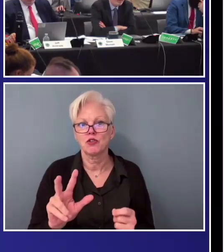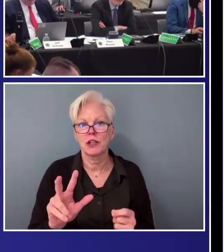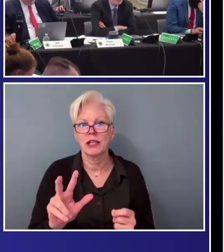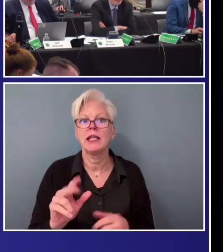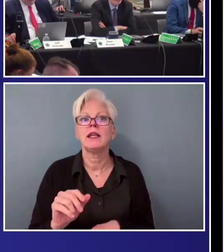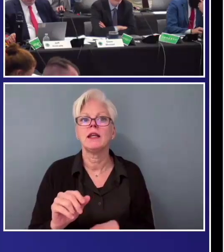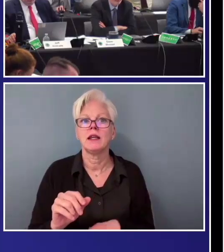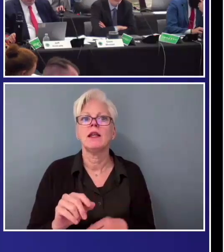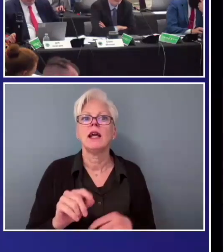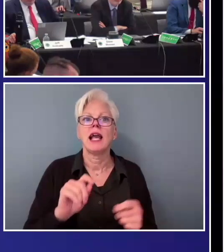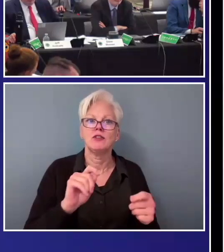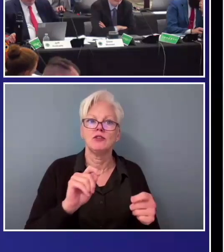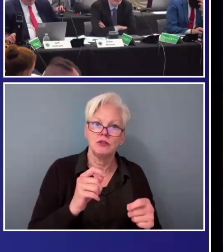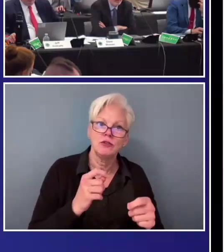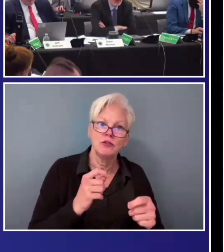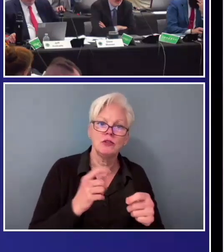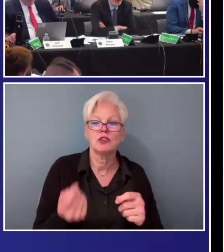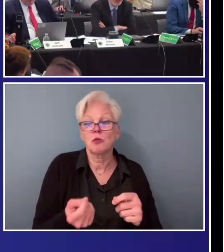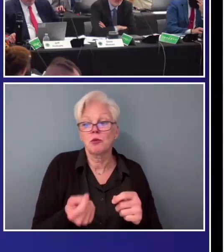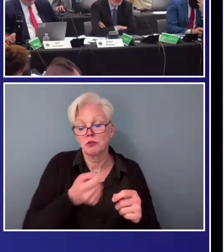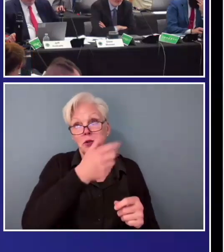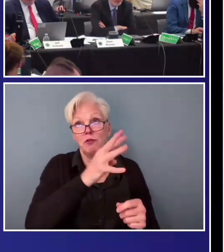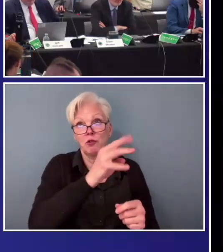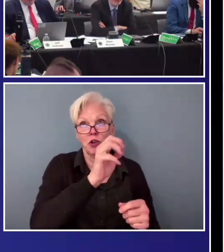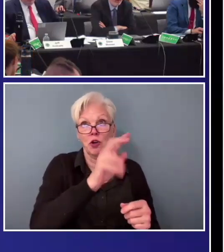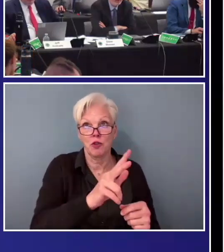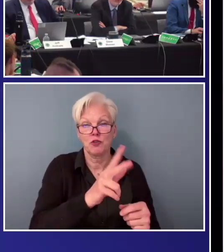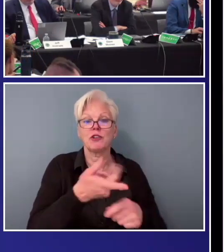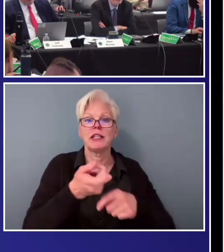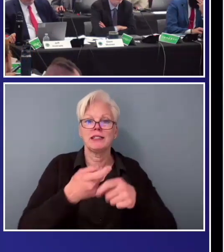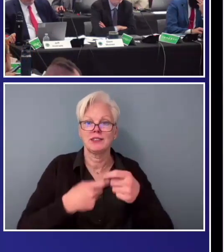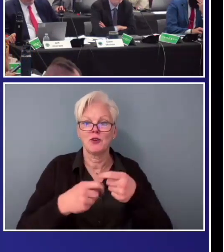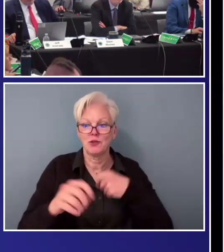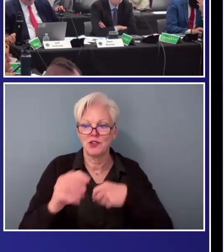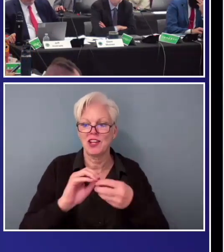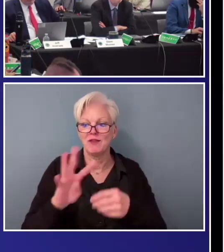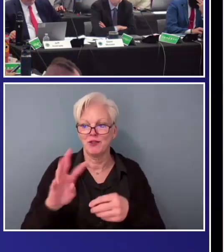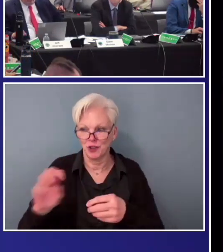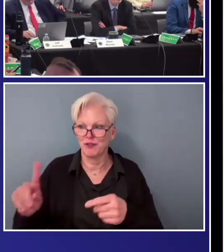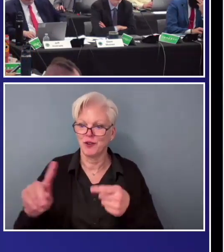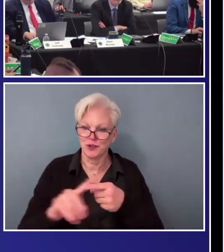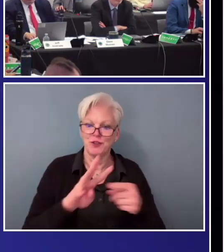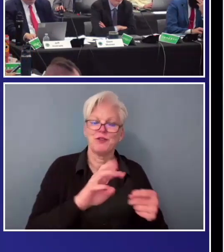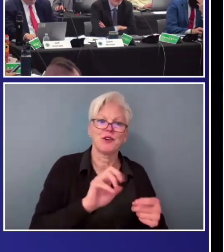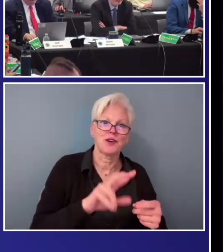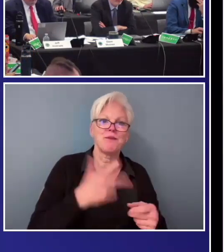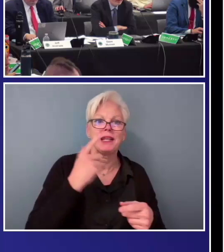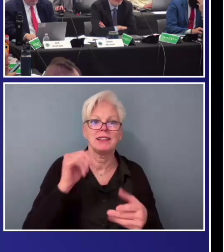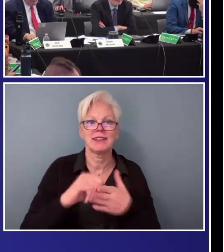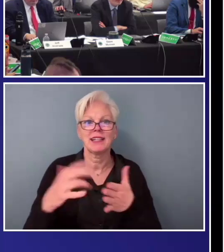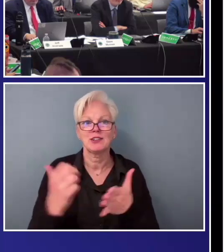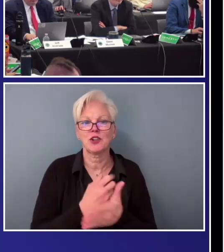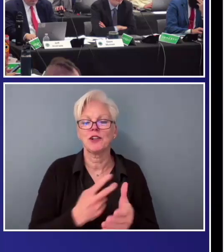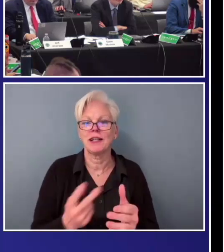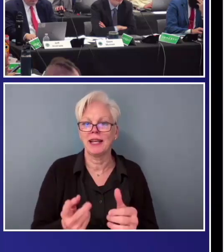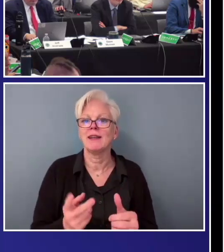making it 403 because that's the -- now the earnings premium section. Again, any -- anywhere that you see the